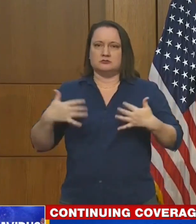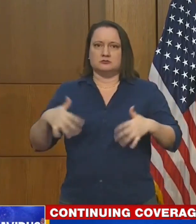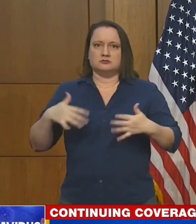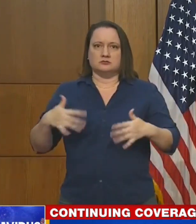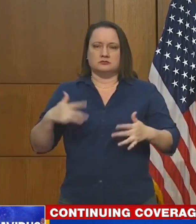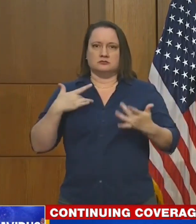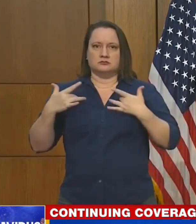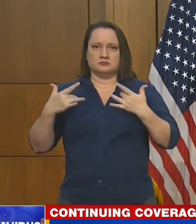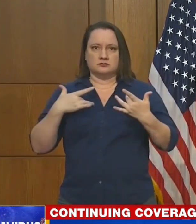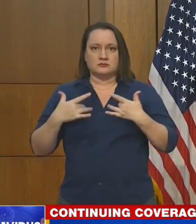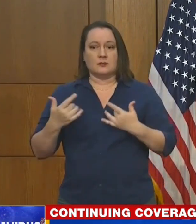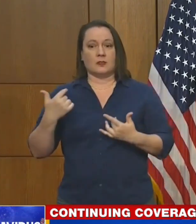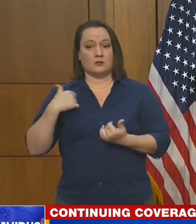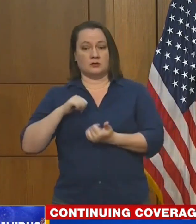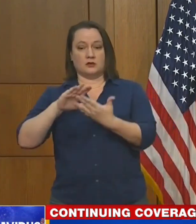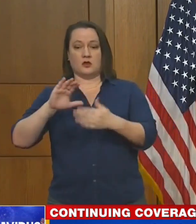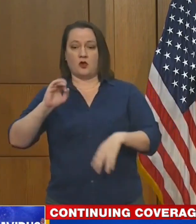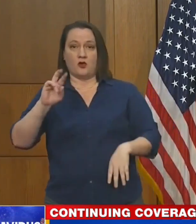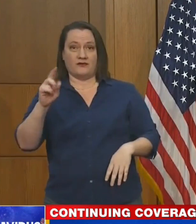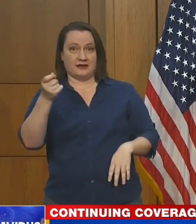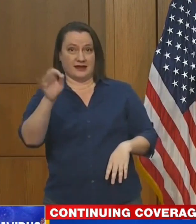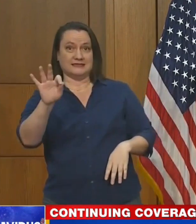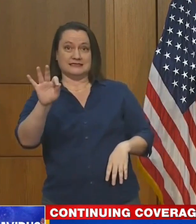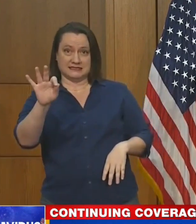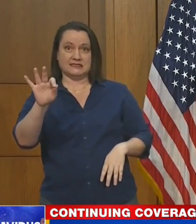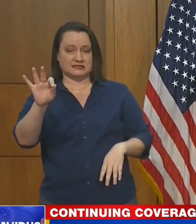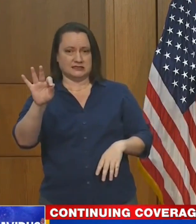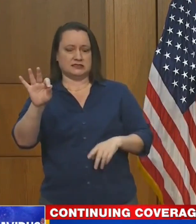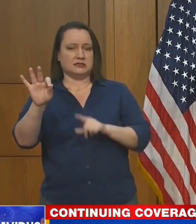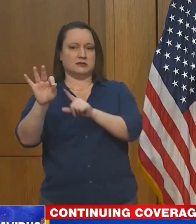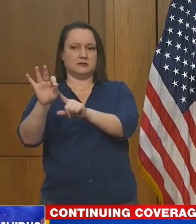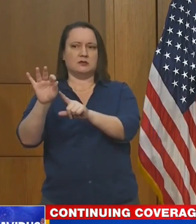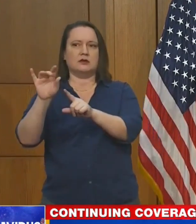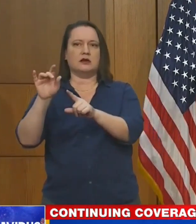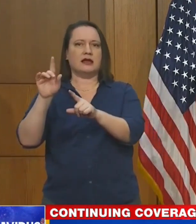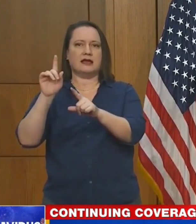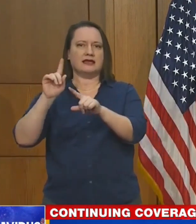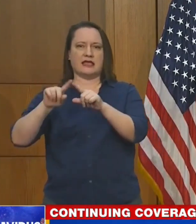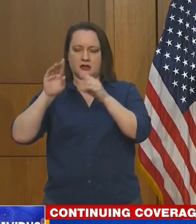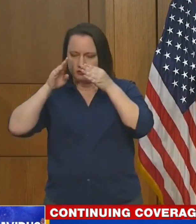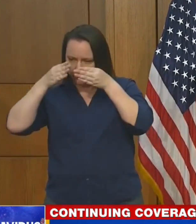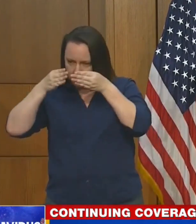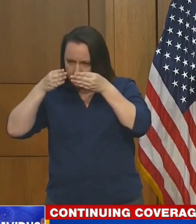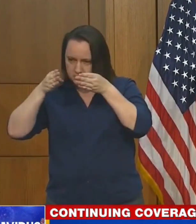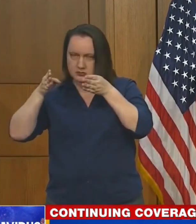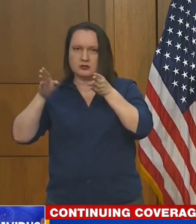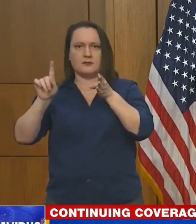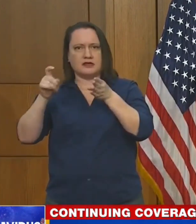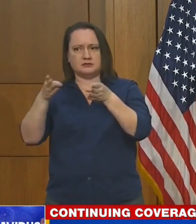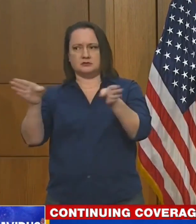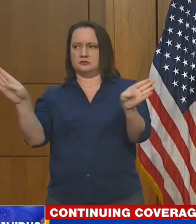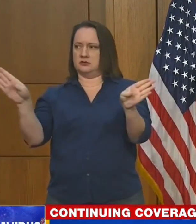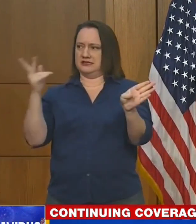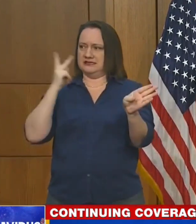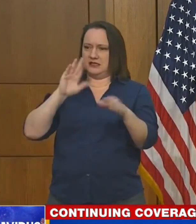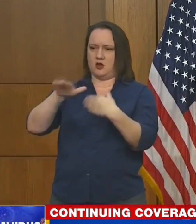PHYSICIAN THESE REPORTS ARE VERY VERY CONCERNING TO ME. WHILE WE FIGHT THE COVID NINETEEN PANDEMIC WE CANNOT